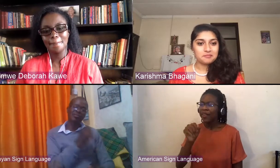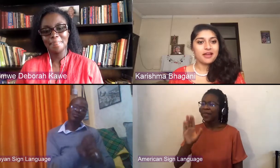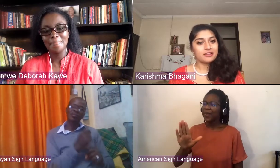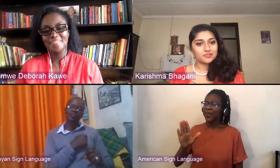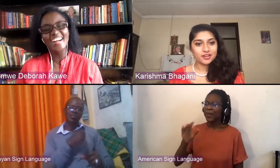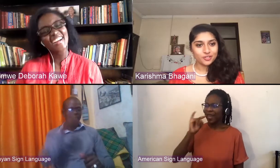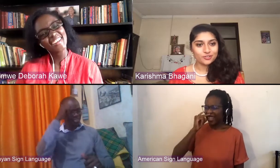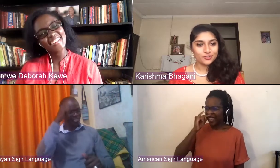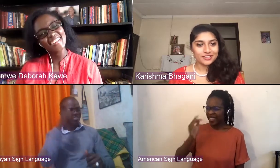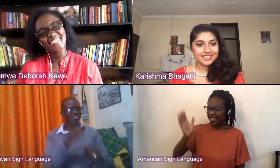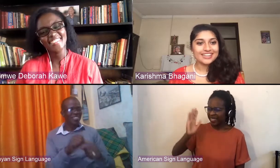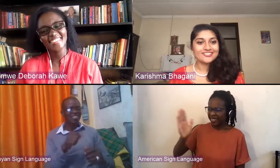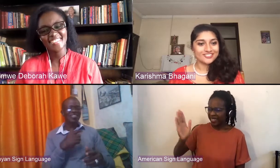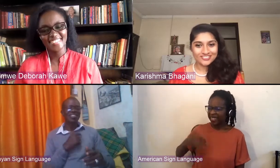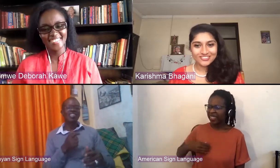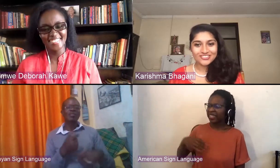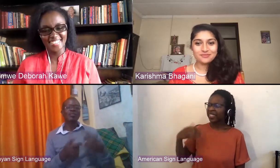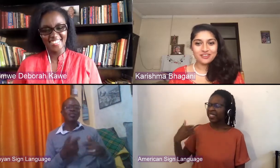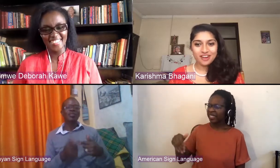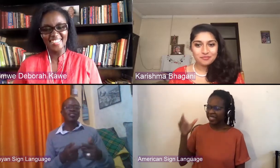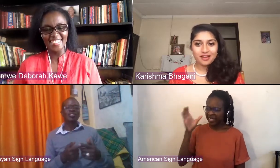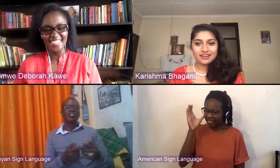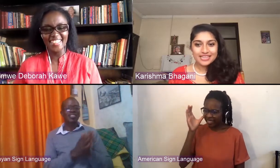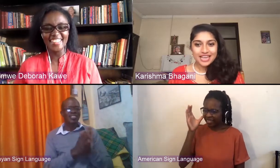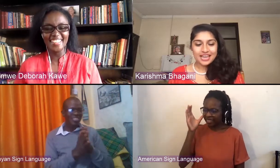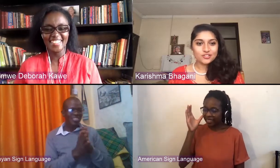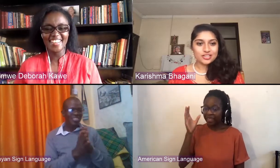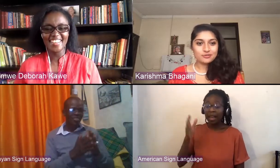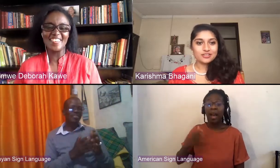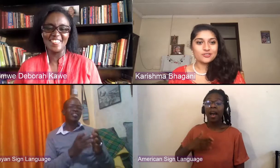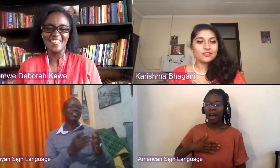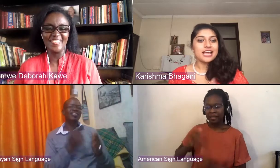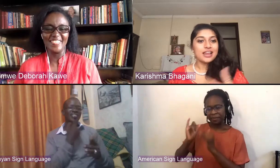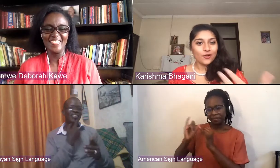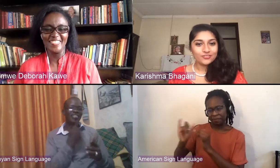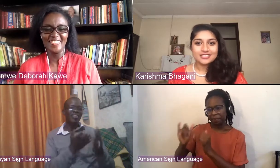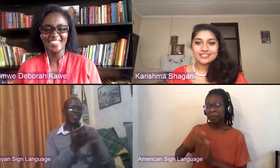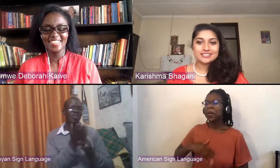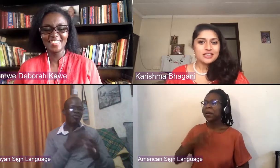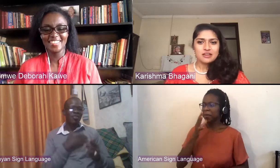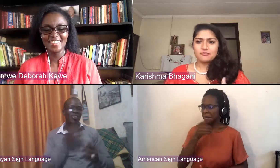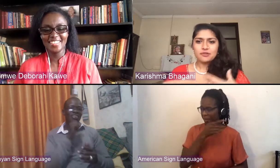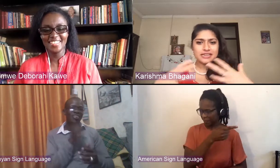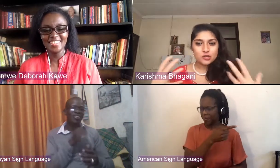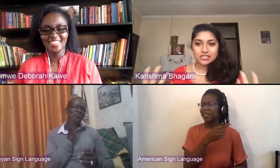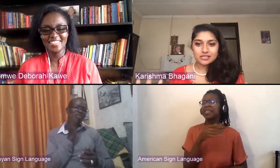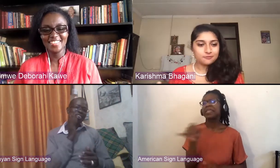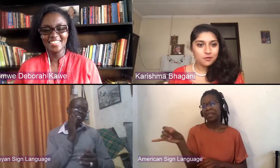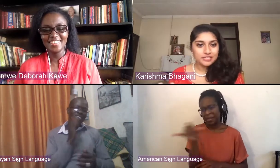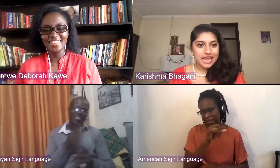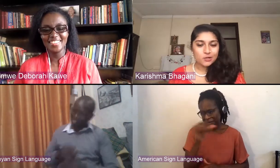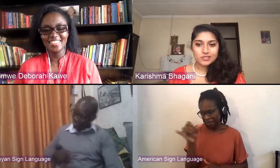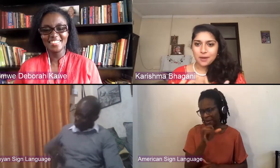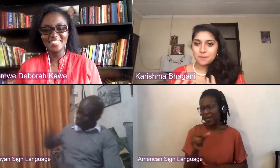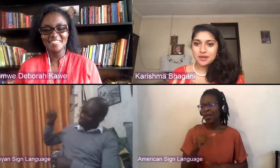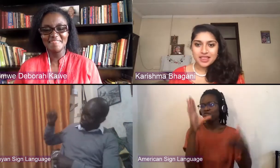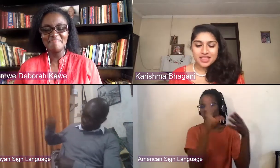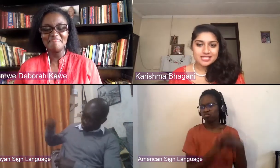My introduction to storytelling was also through my grandma. And she would tell all of these really interesting folk tales and myths